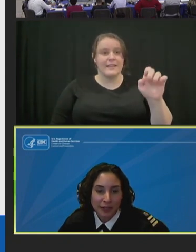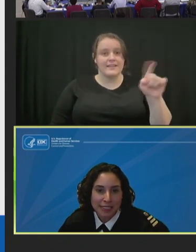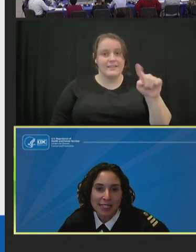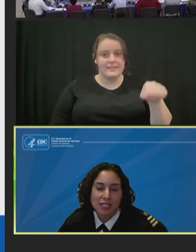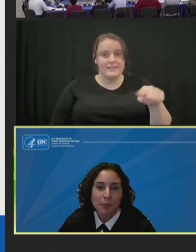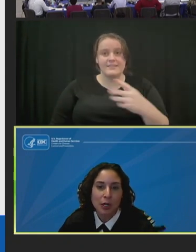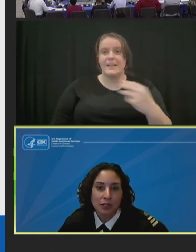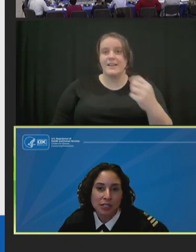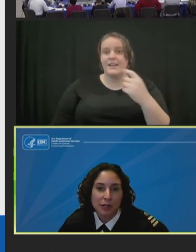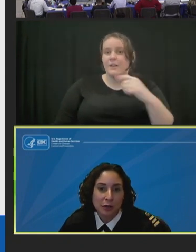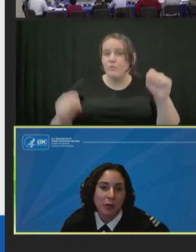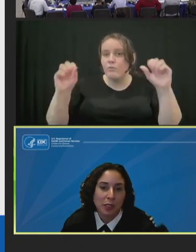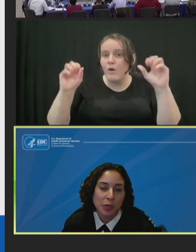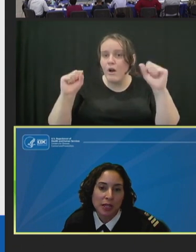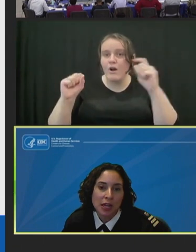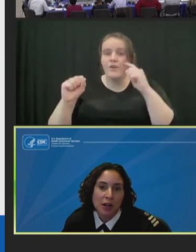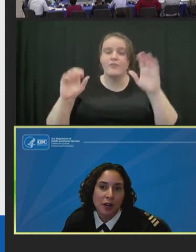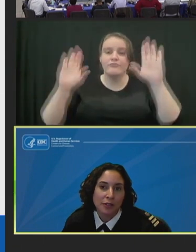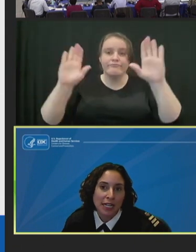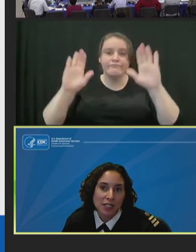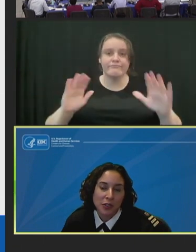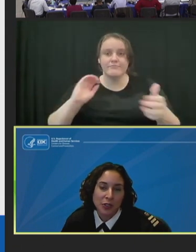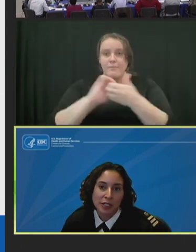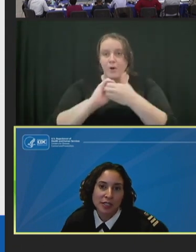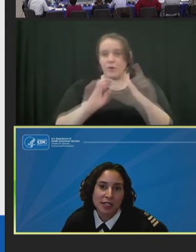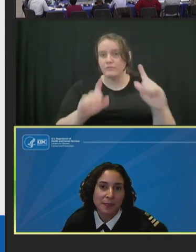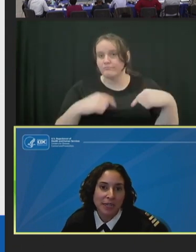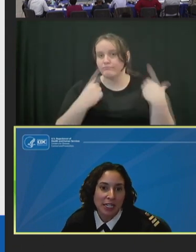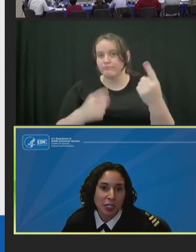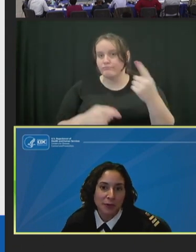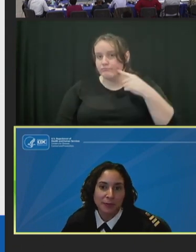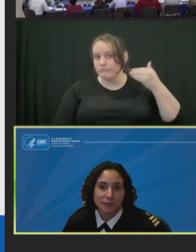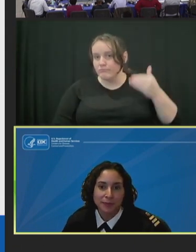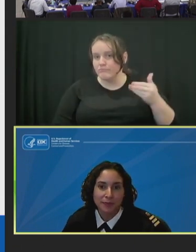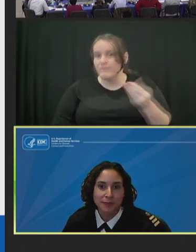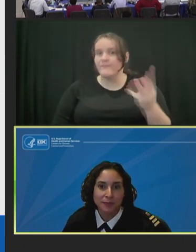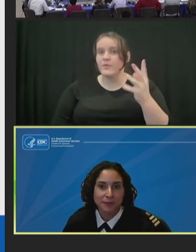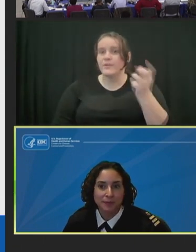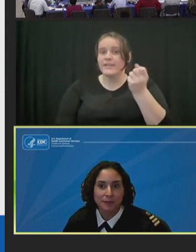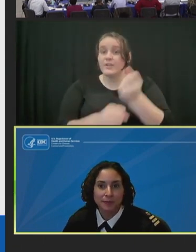fantastic partners that we've worked with over the last few years. Thank you.